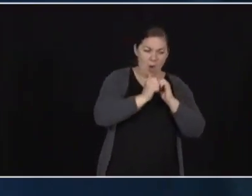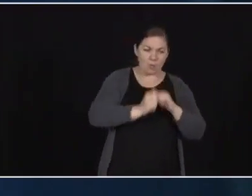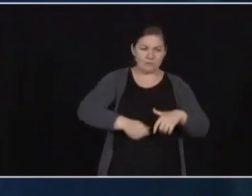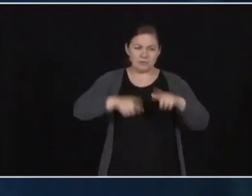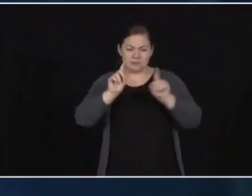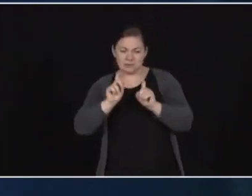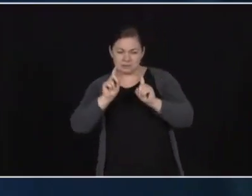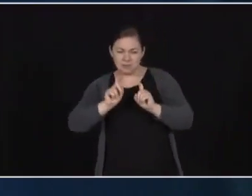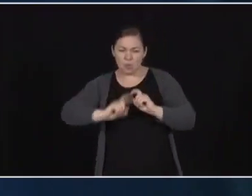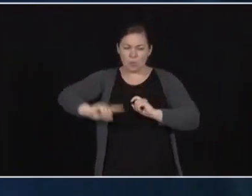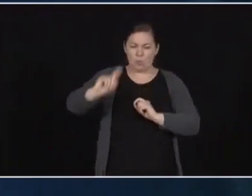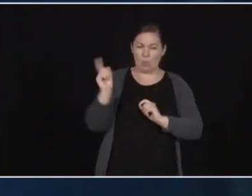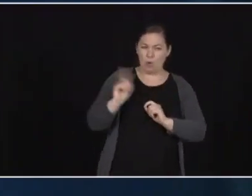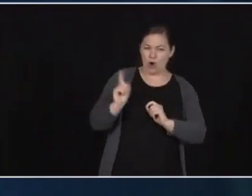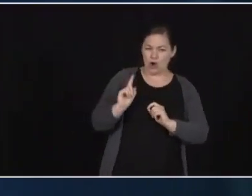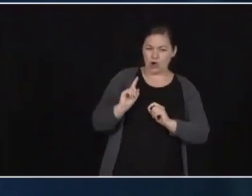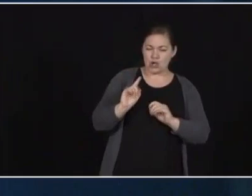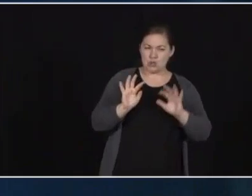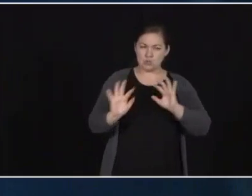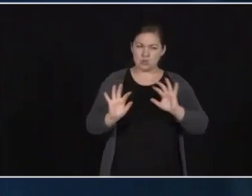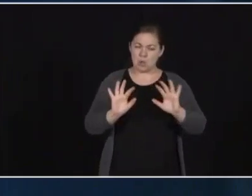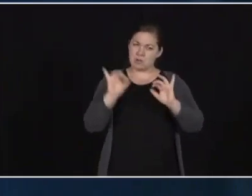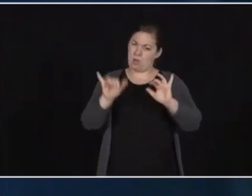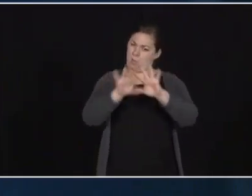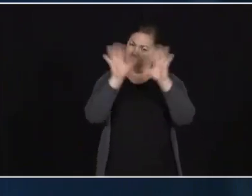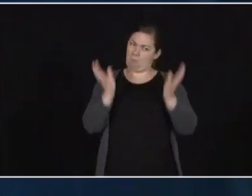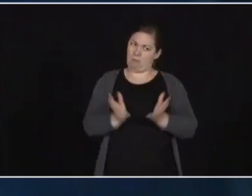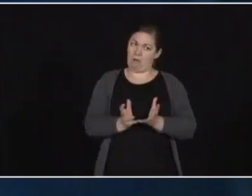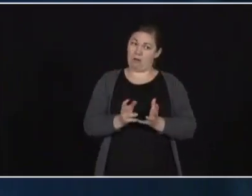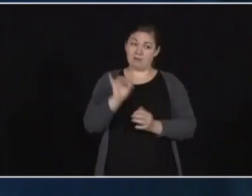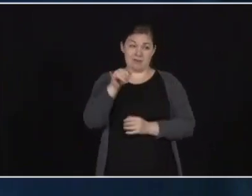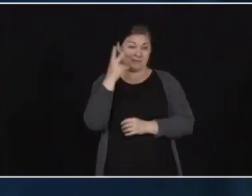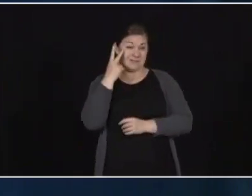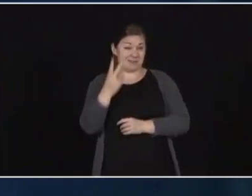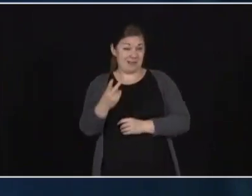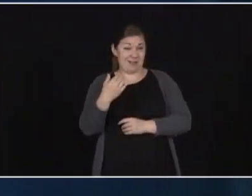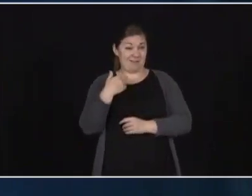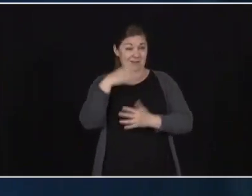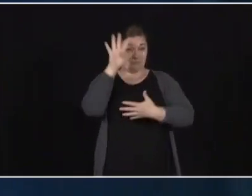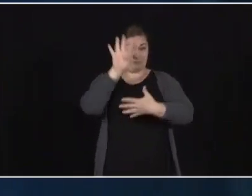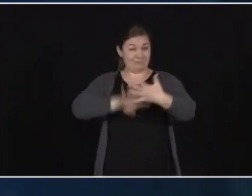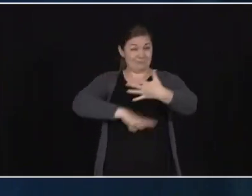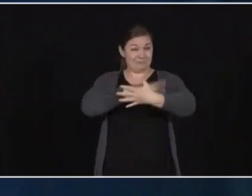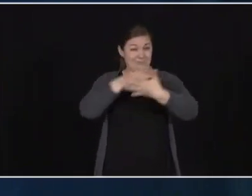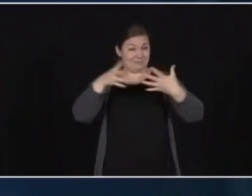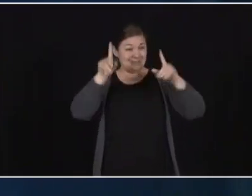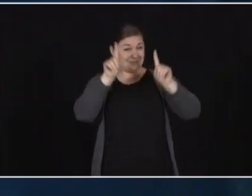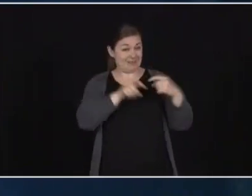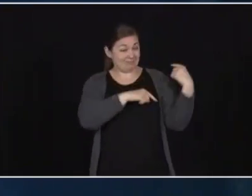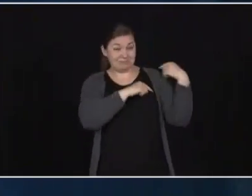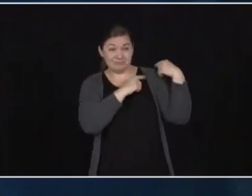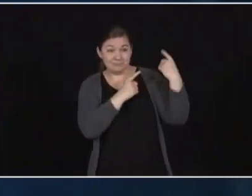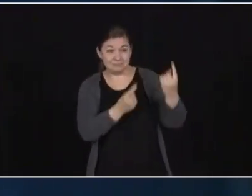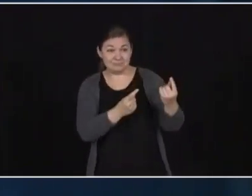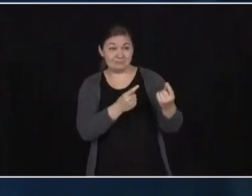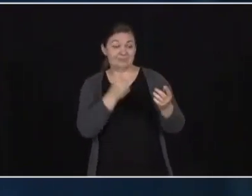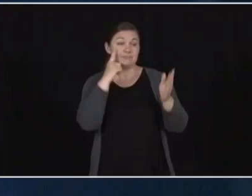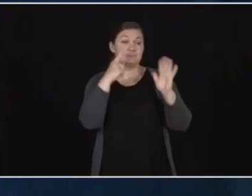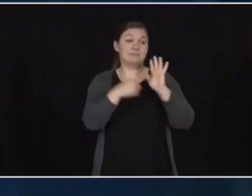and a reason and a method of doing that testing. That is the work going on right now. There has been a number of areas as you can seal